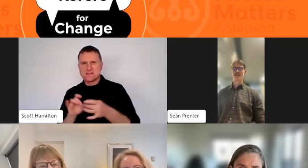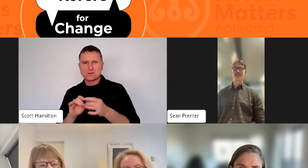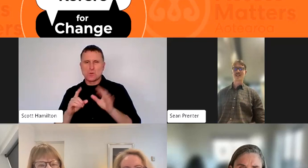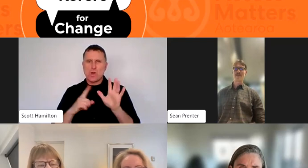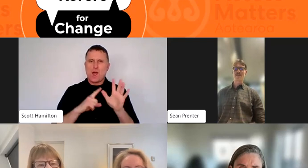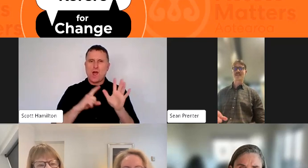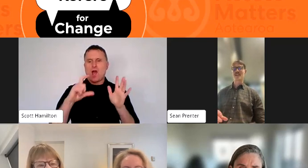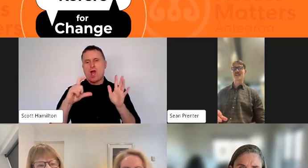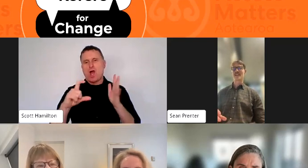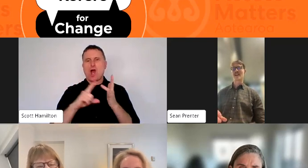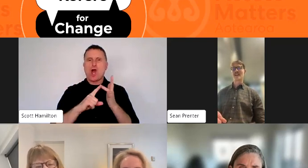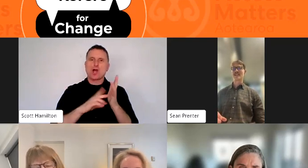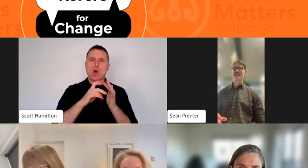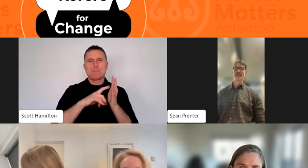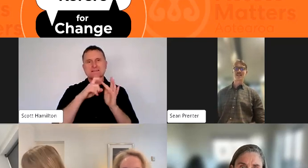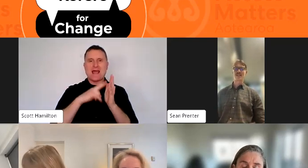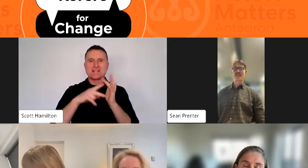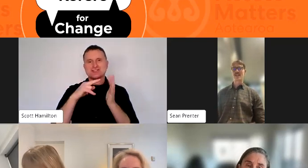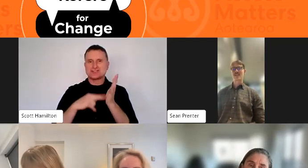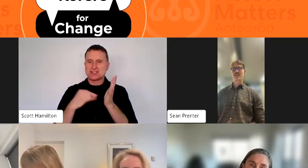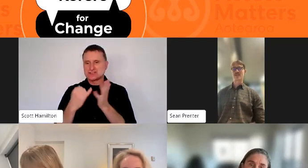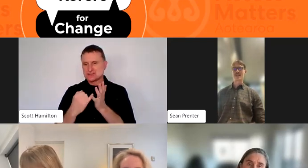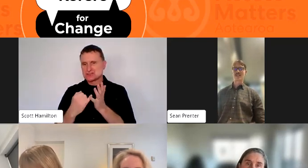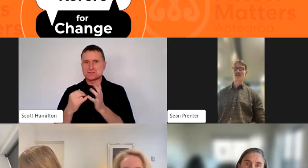because implicit in that is similar to the idea of disclosing as though